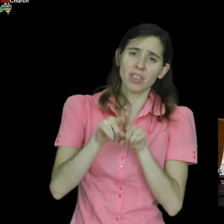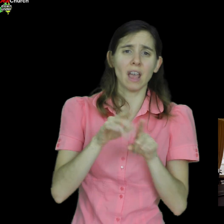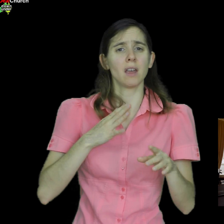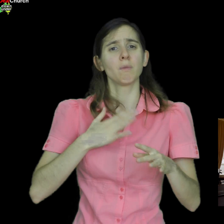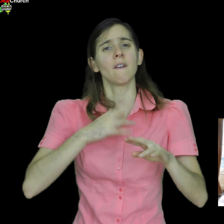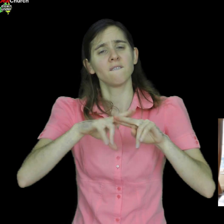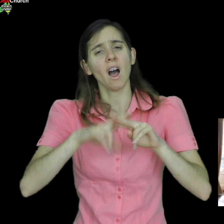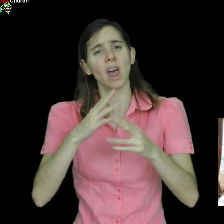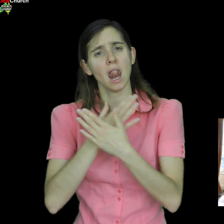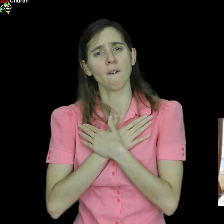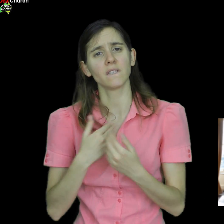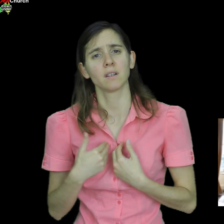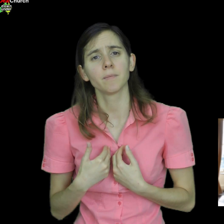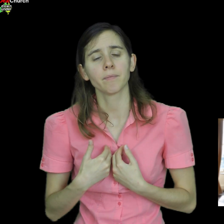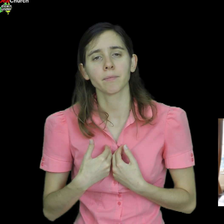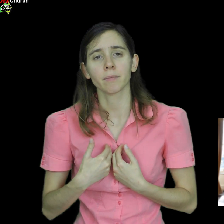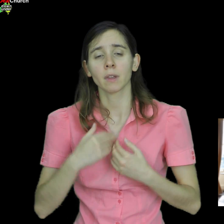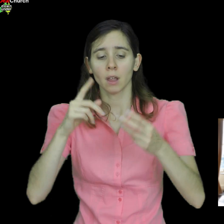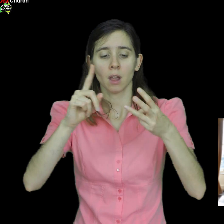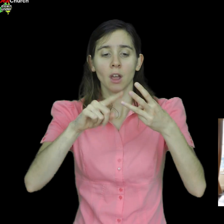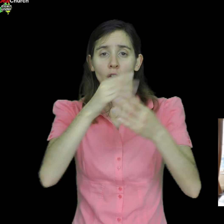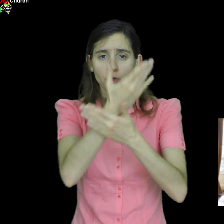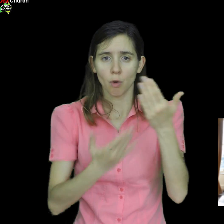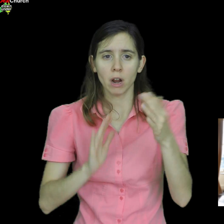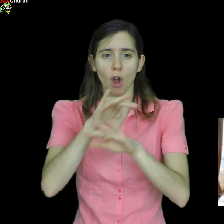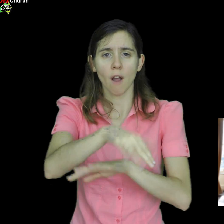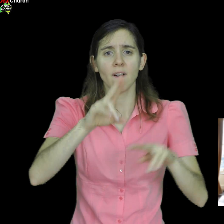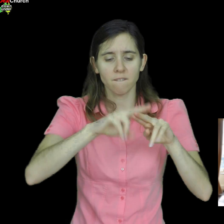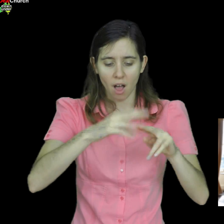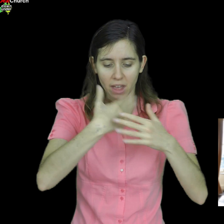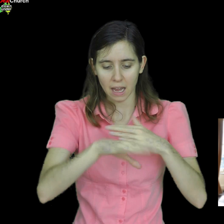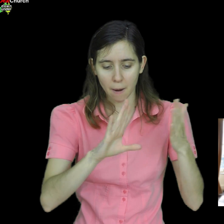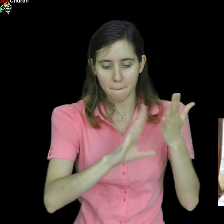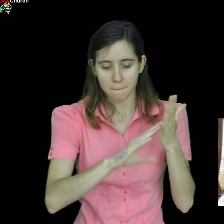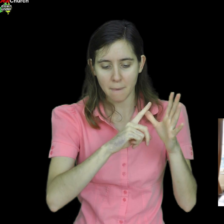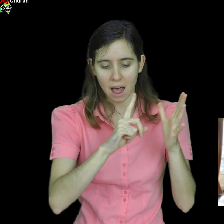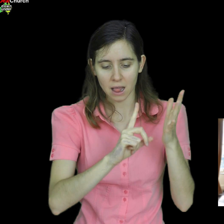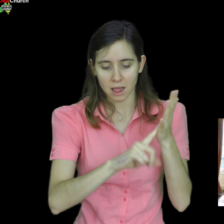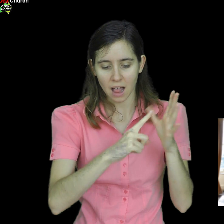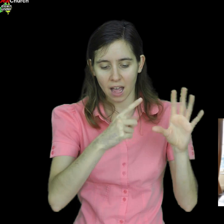her. The final story is about a desperate father in Malaysia. Cheng twisted